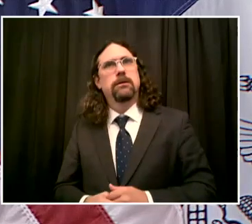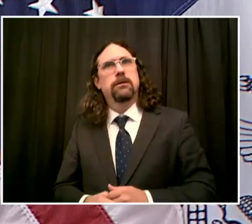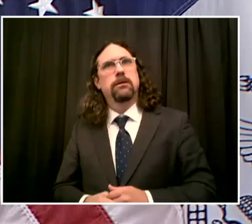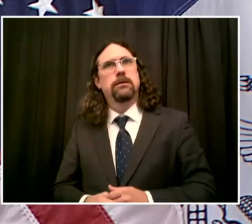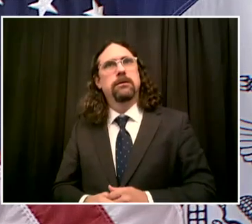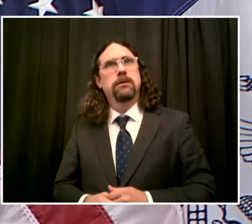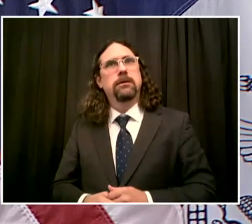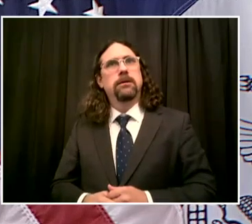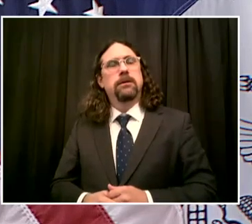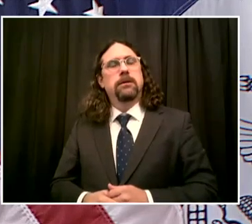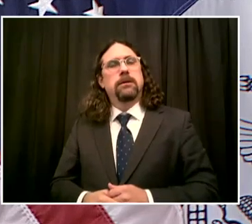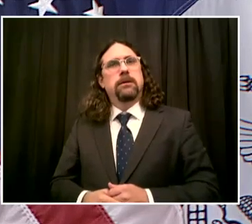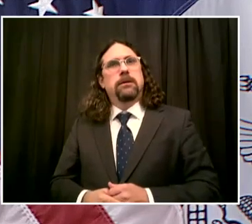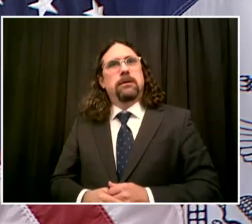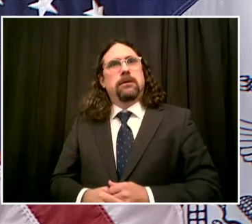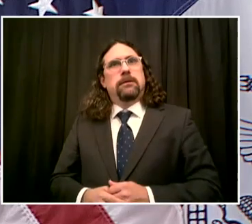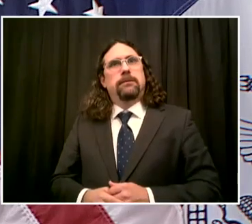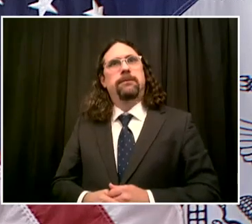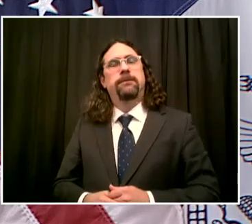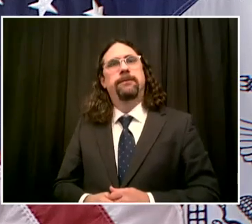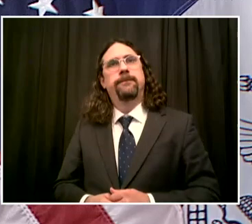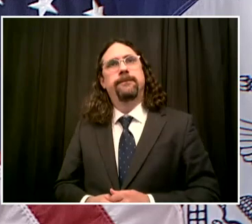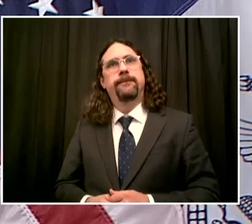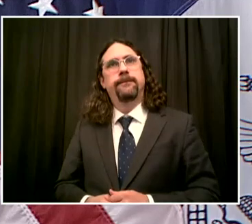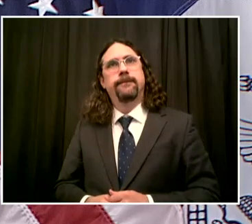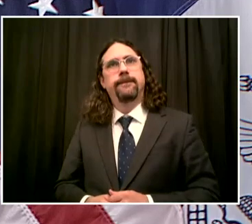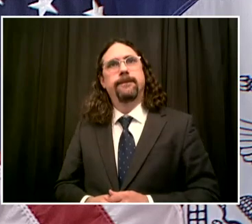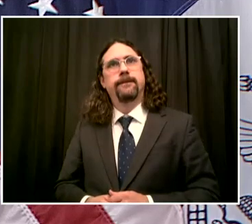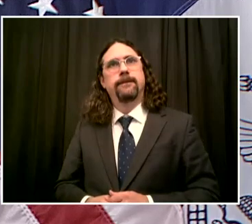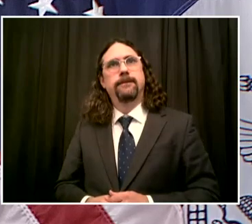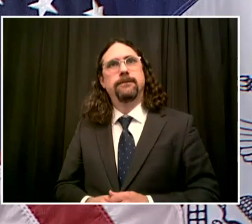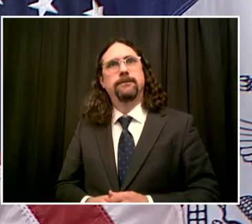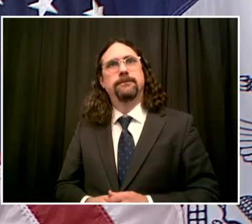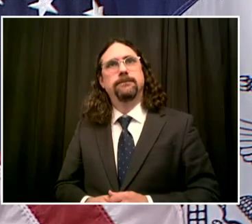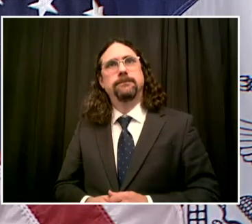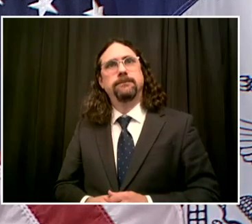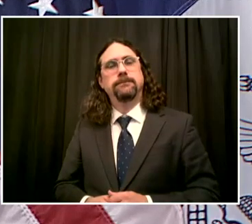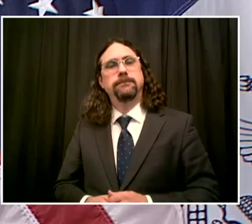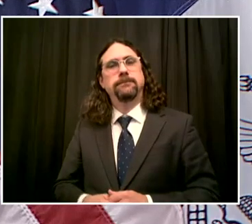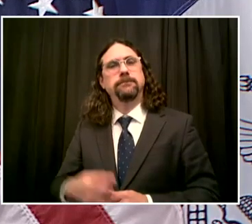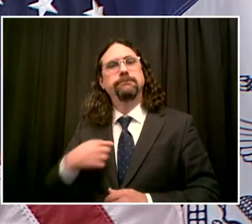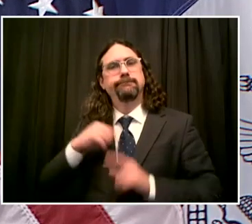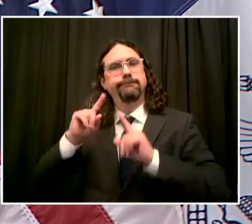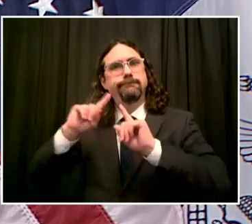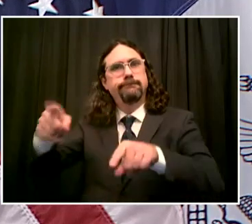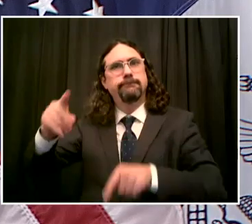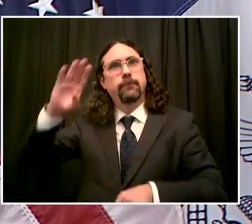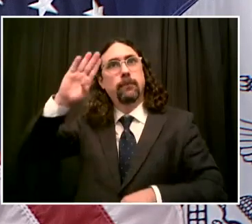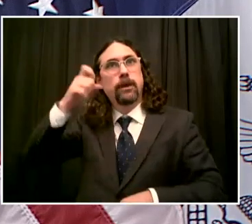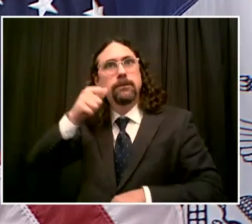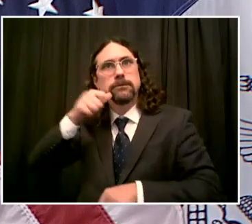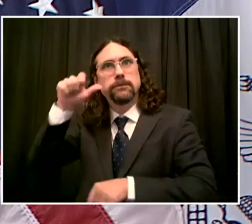THE PEOPLE OF NEW YORK CITY.